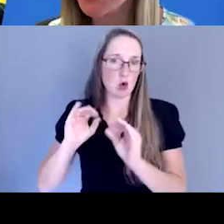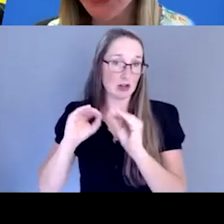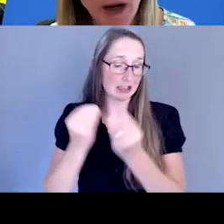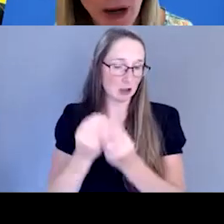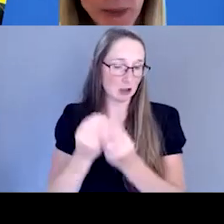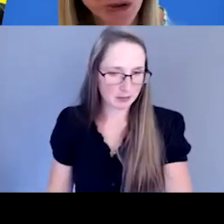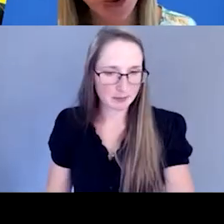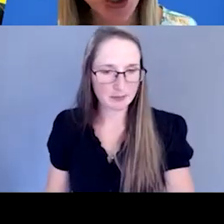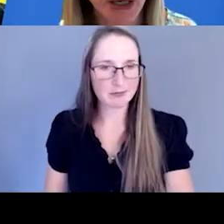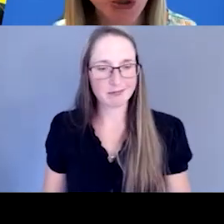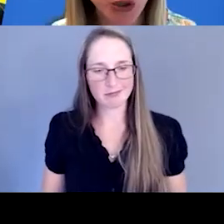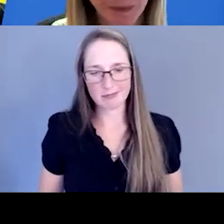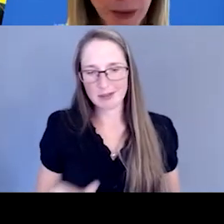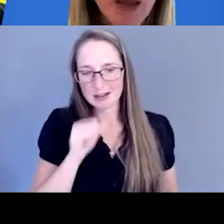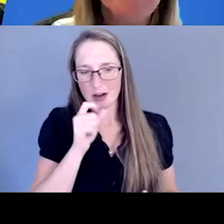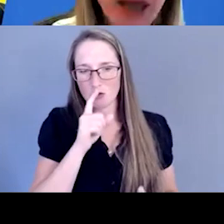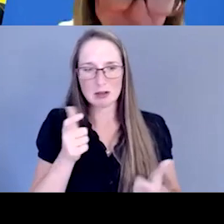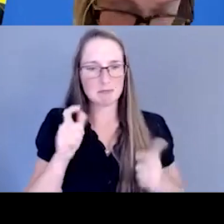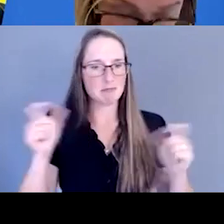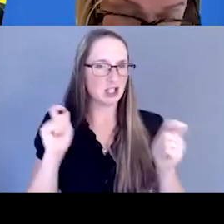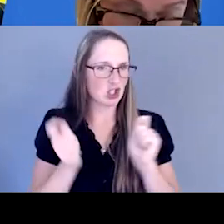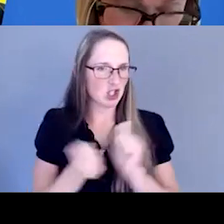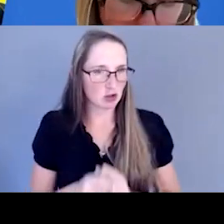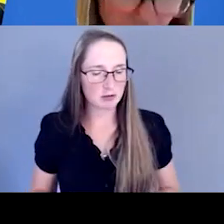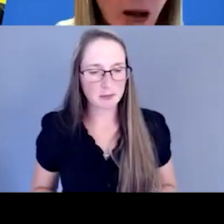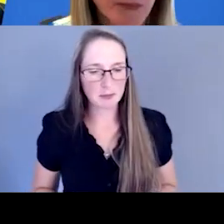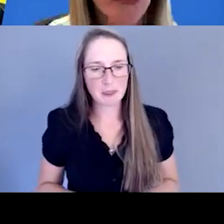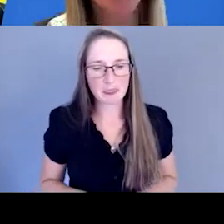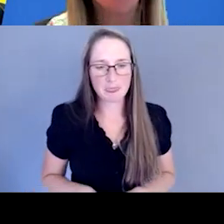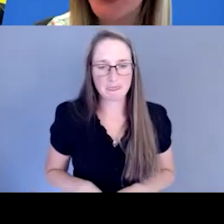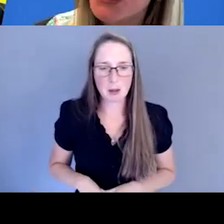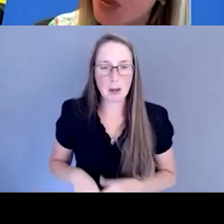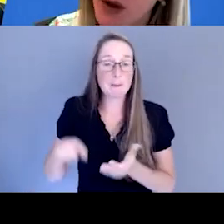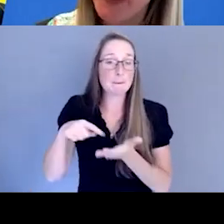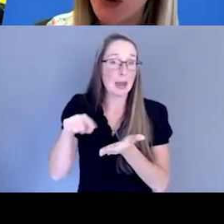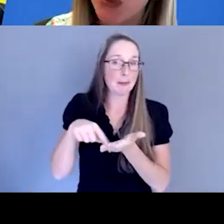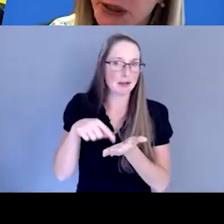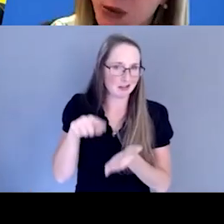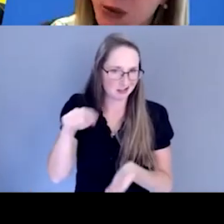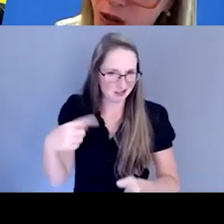not a major change. Payments. This is one that I really would